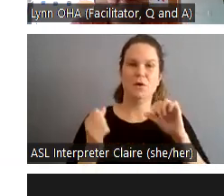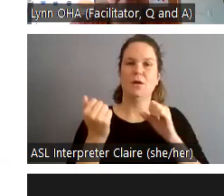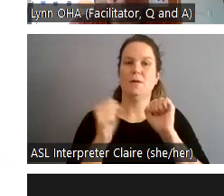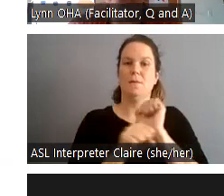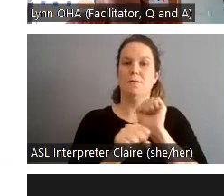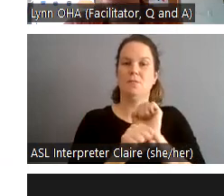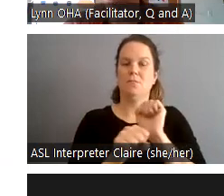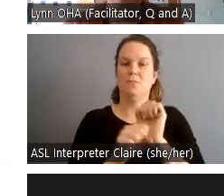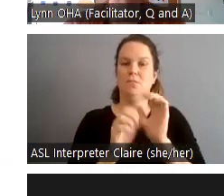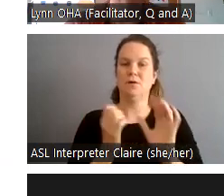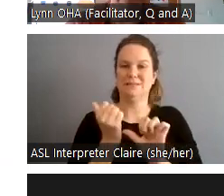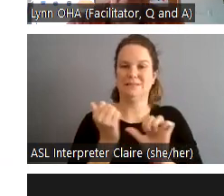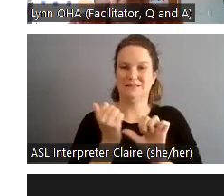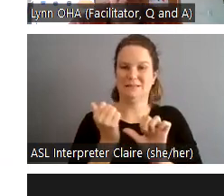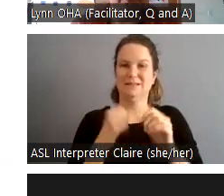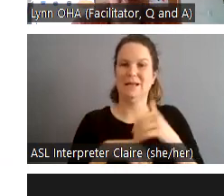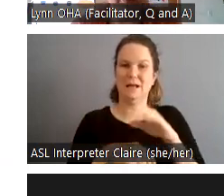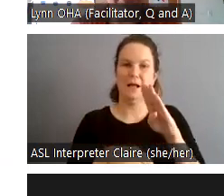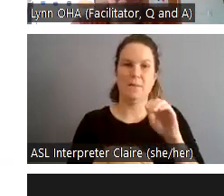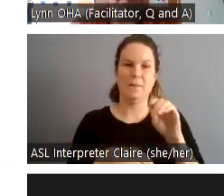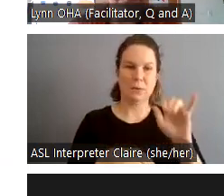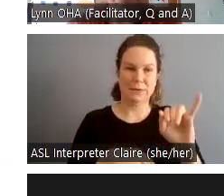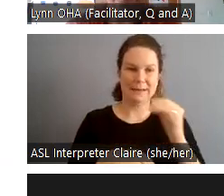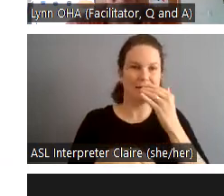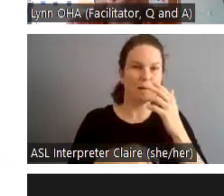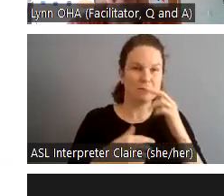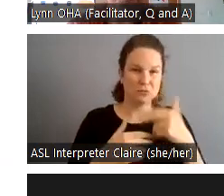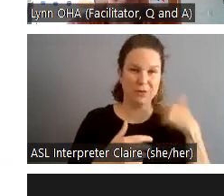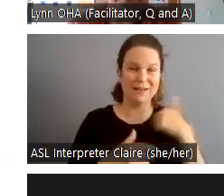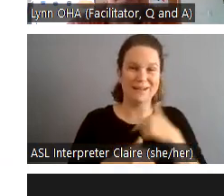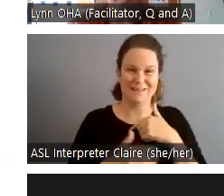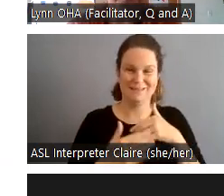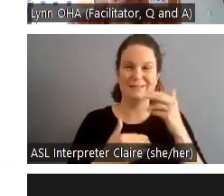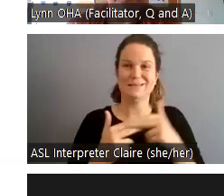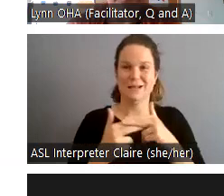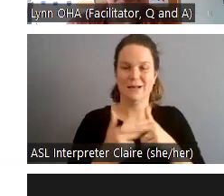the Bureau of Labor and Industries. Dylan, thank you for joining us. Next slide,